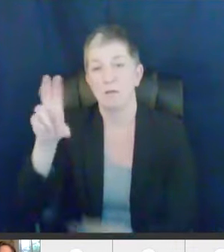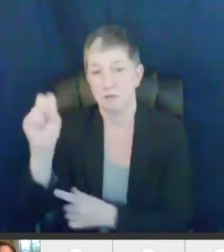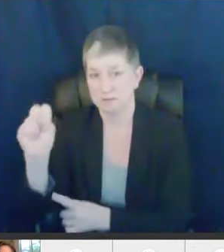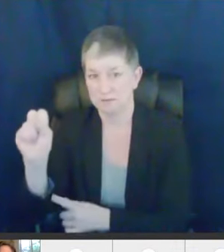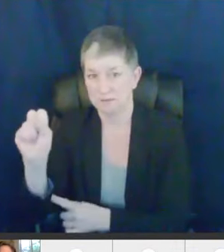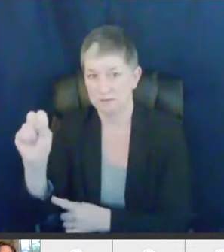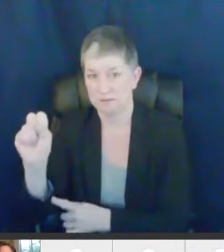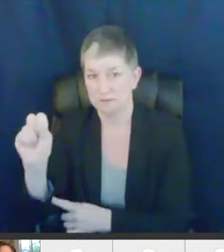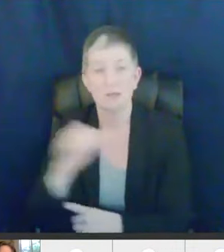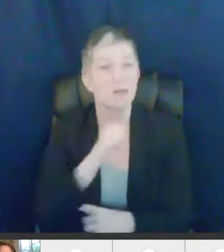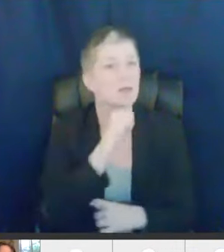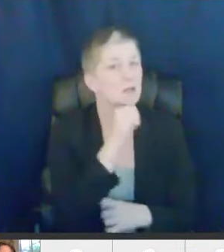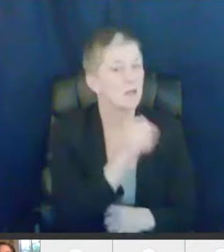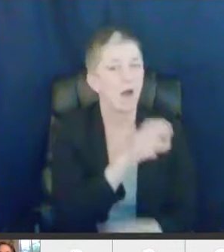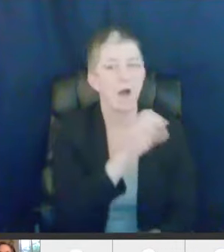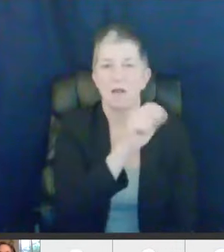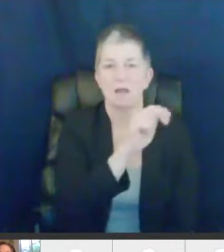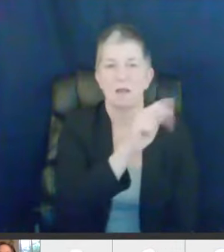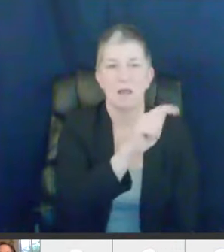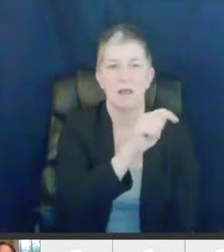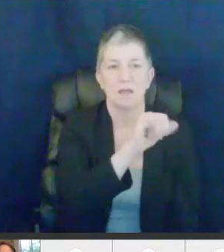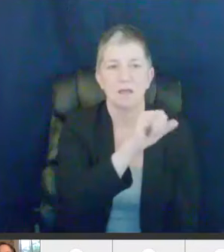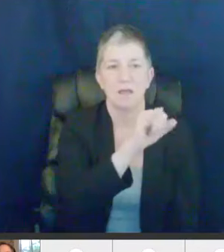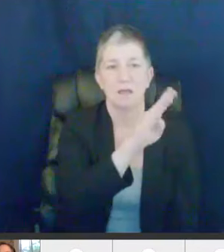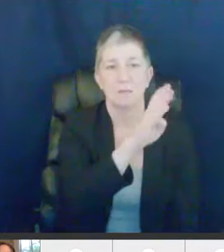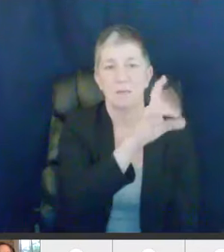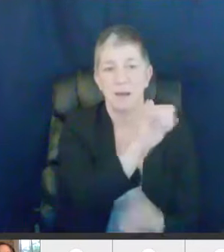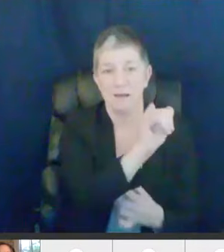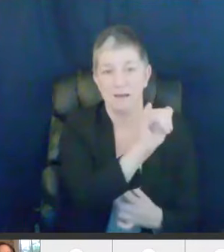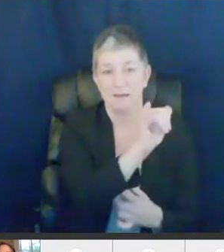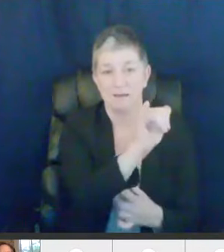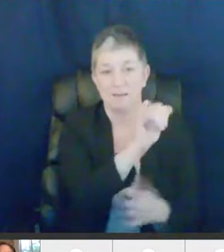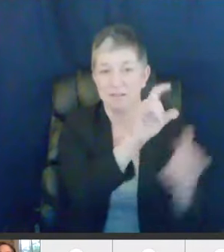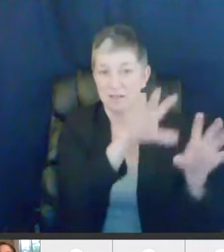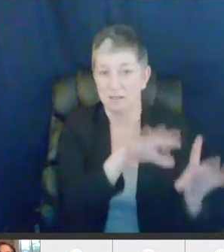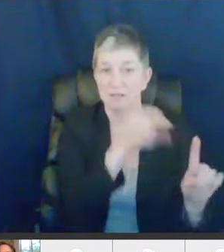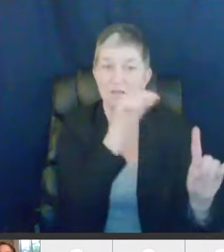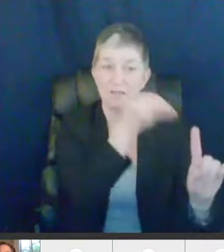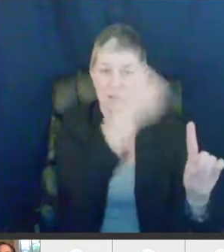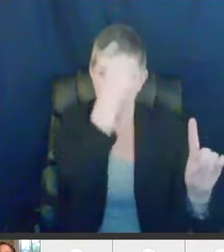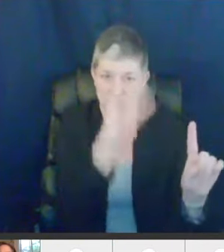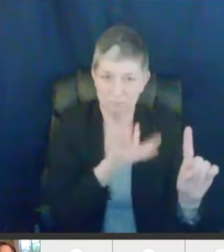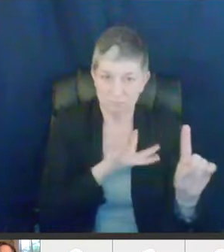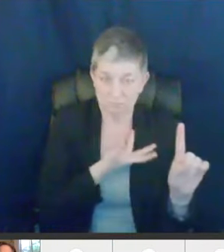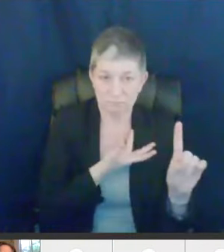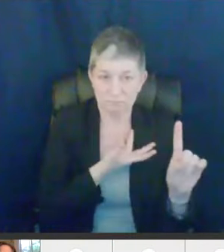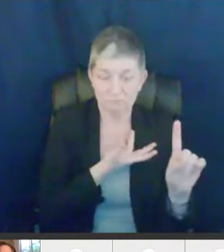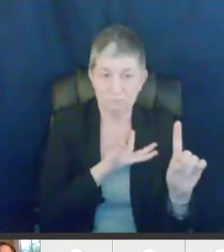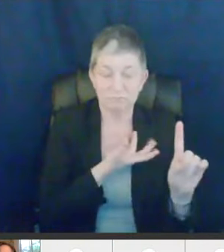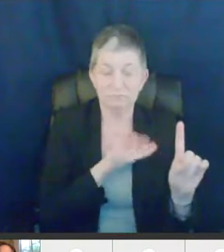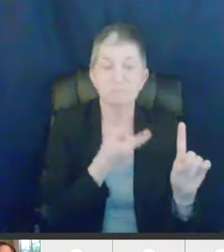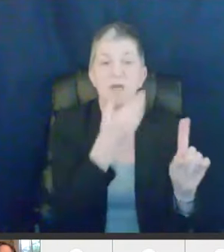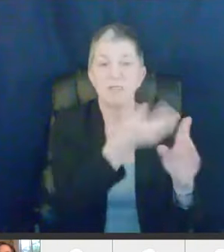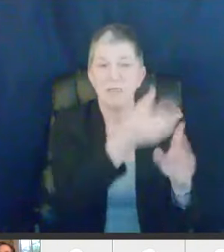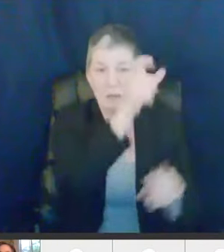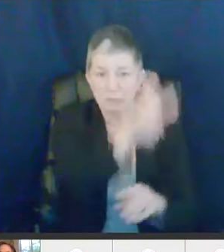antibody test the antibody test lets us know that someone had the virus but it